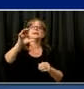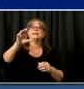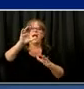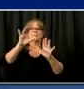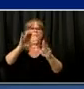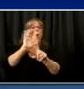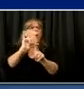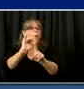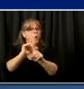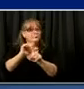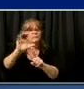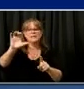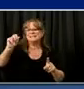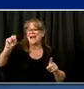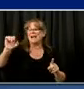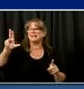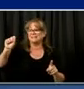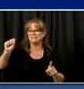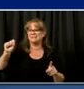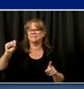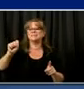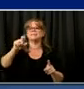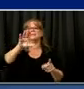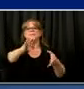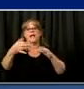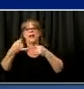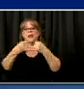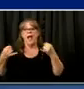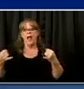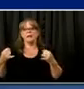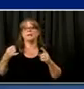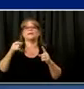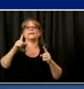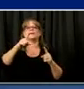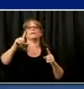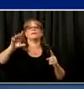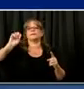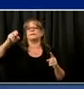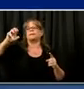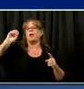it's so much more than a population count it's it allocates billions of dollars to our state